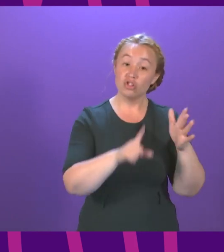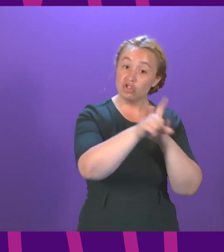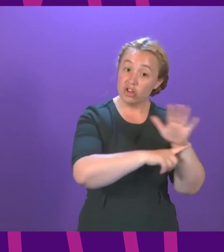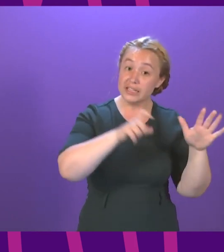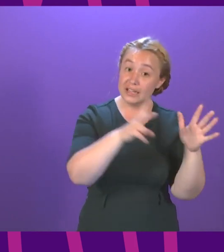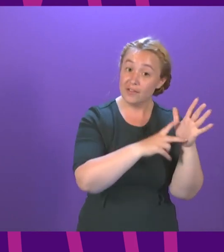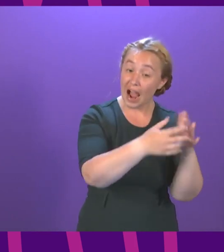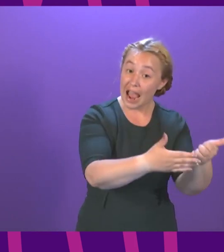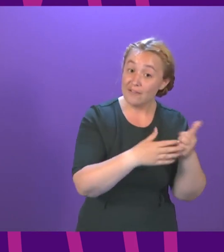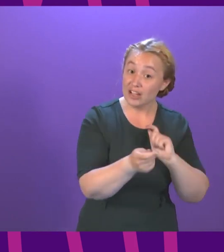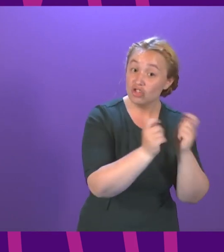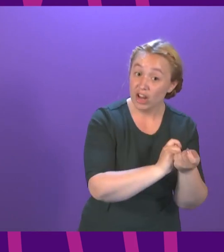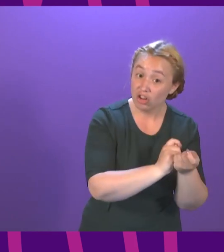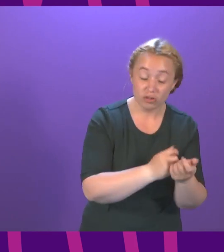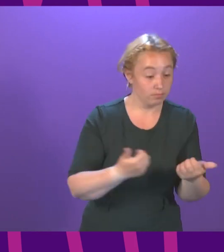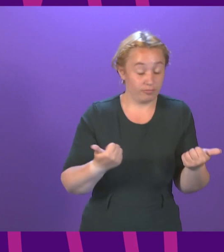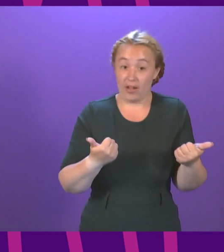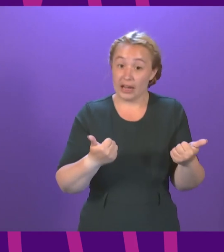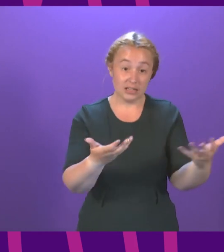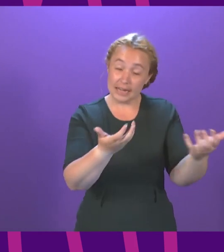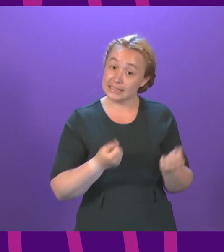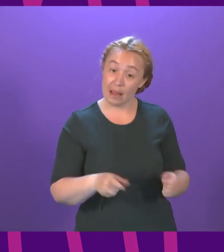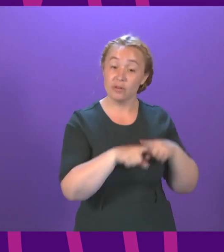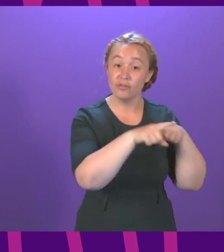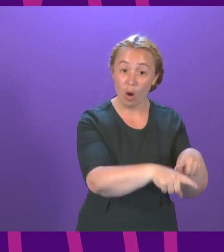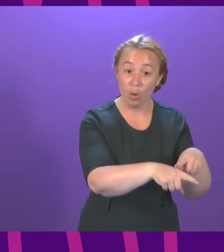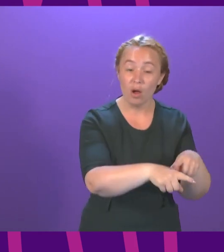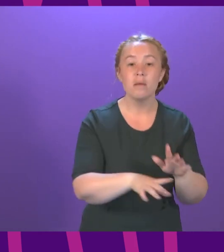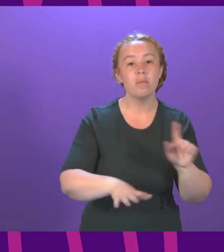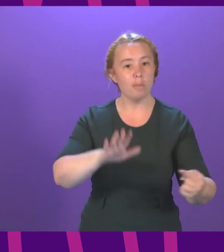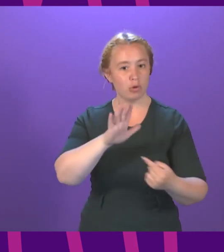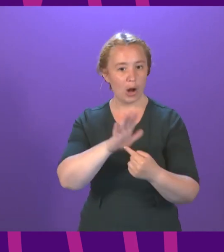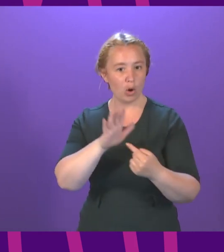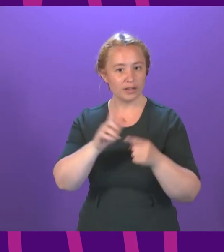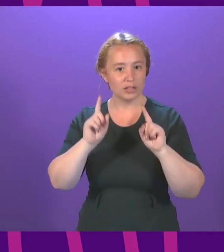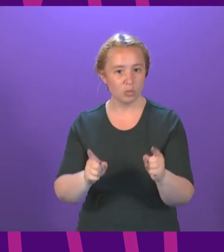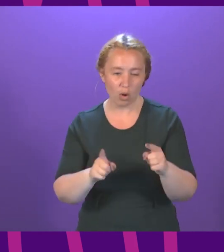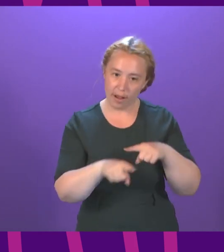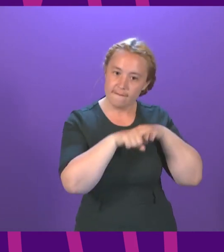the Government’s position will change, but we will prioritise maintaining confidence in the vaccine.